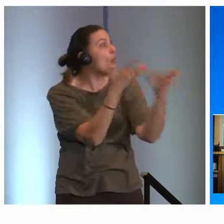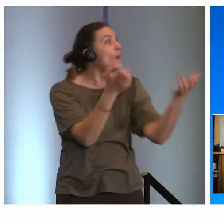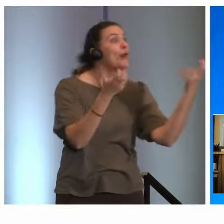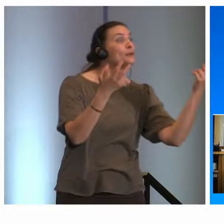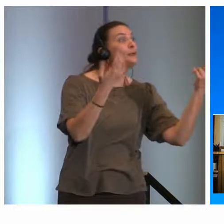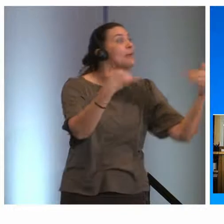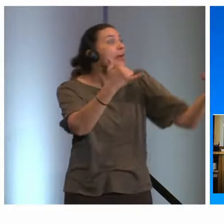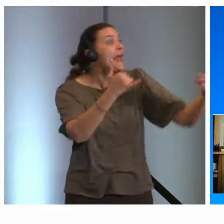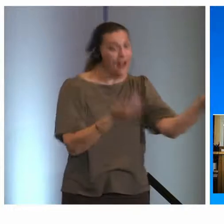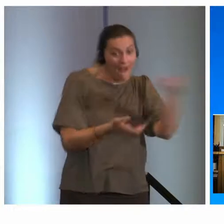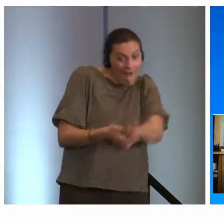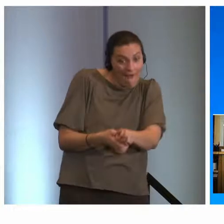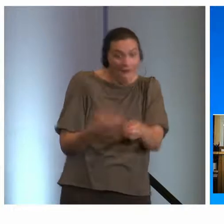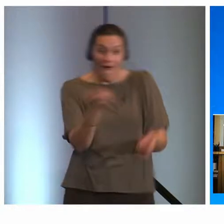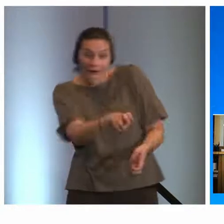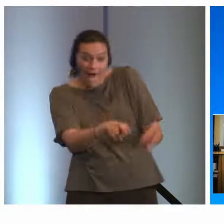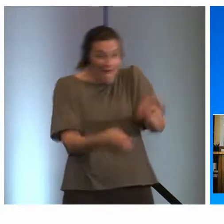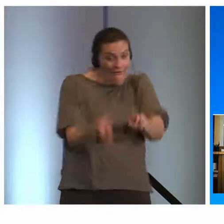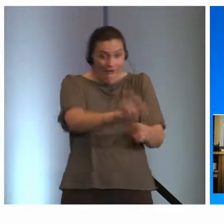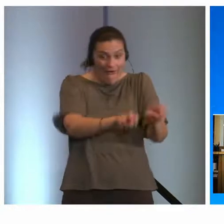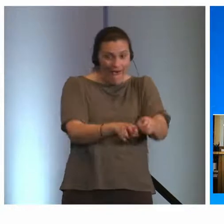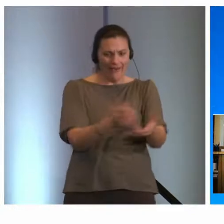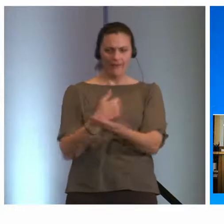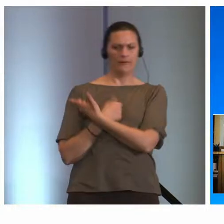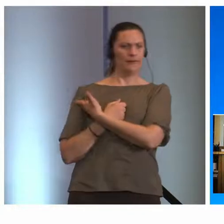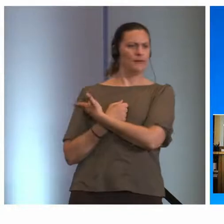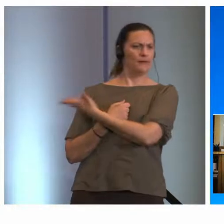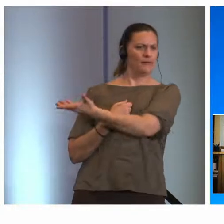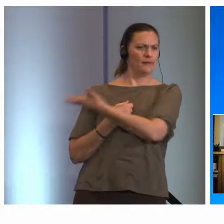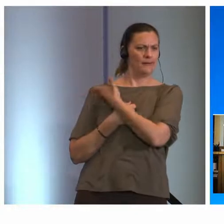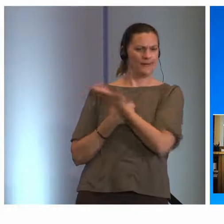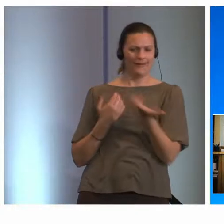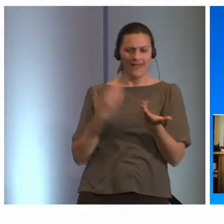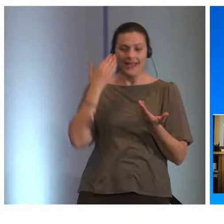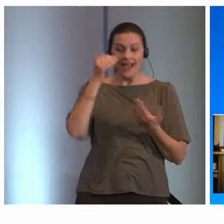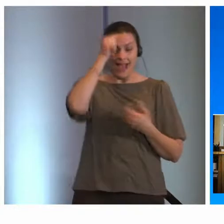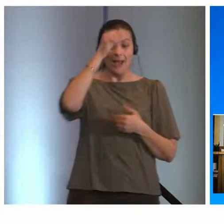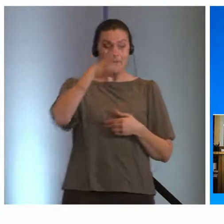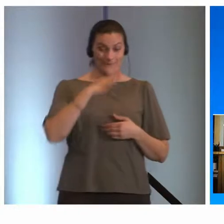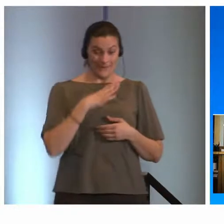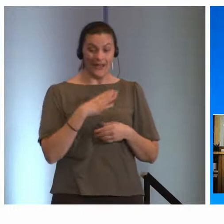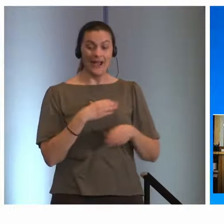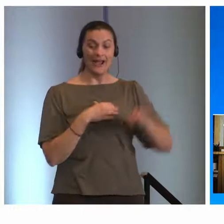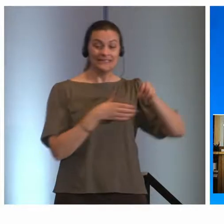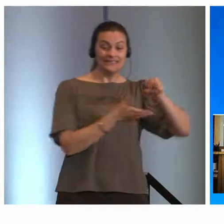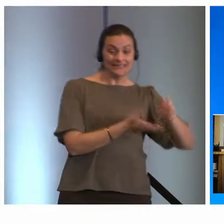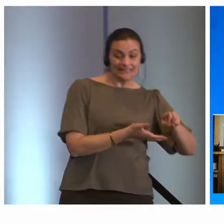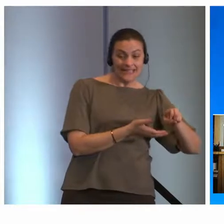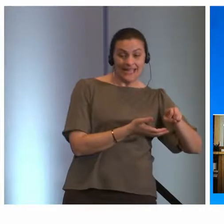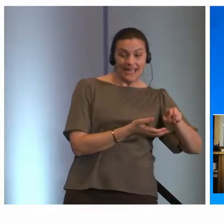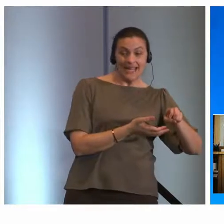try the wheelchair. We see the gentleman in the red flannel, in the -- picture in the middle and to the right, he